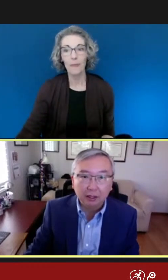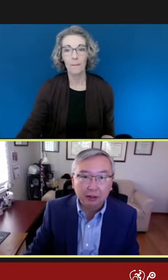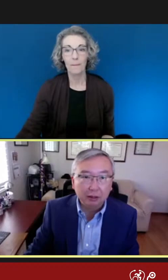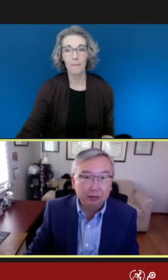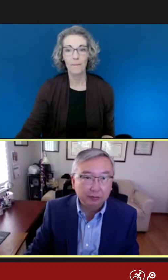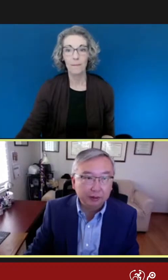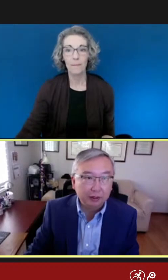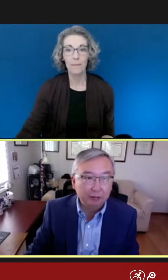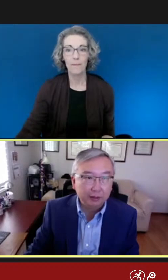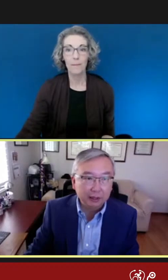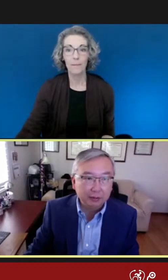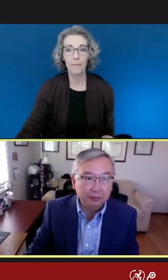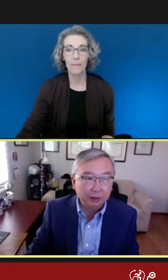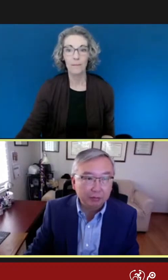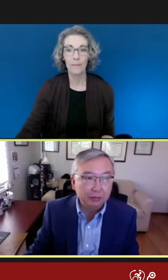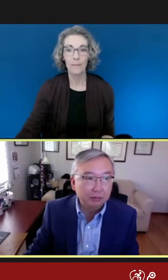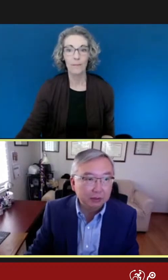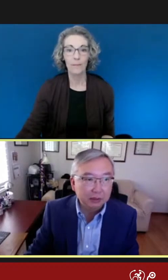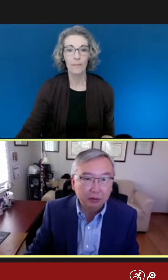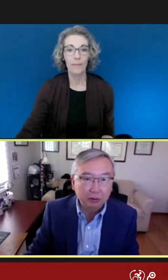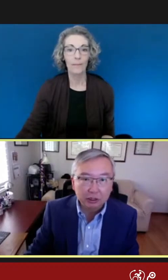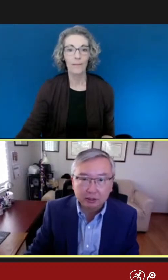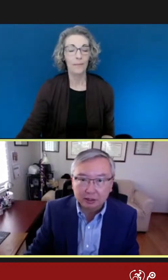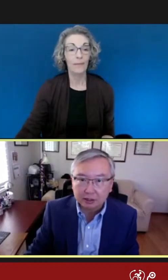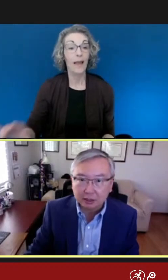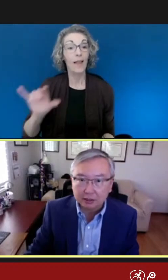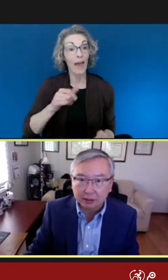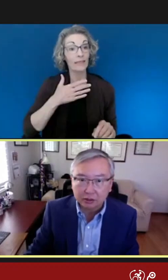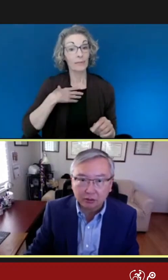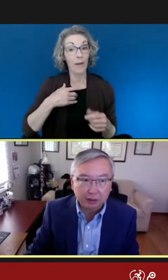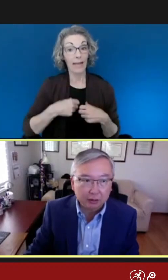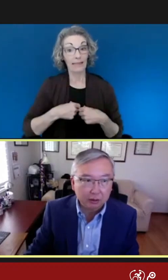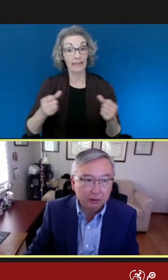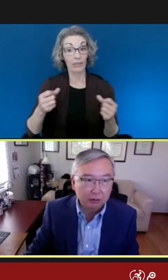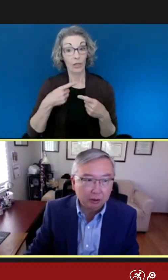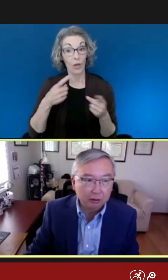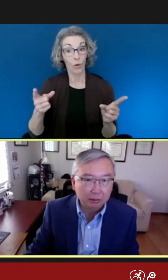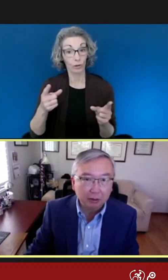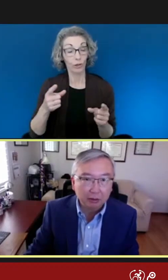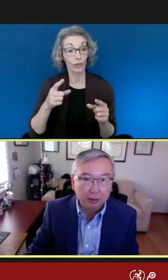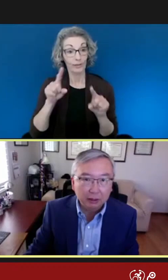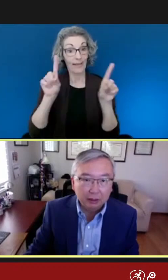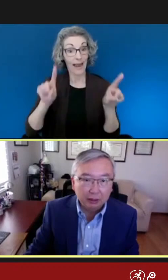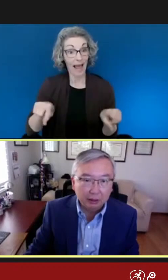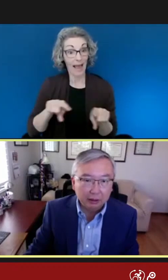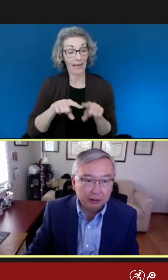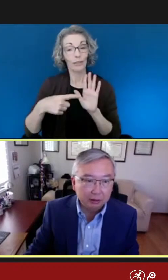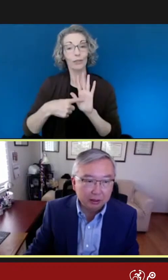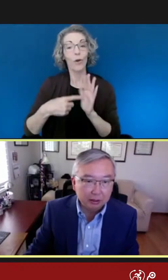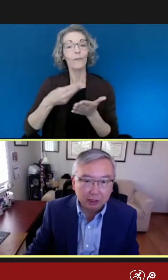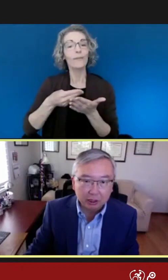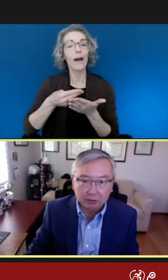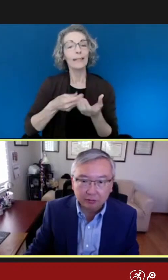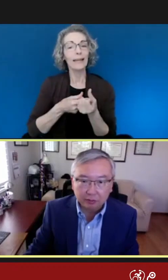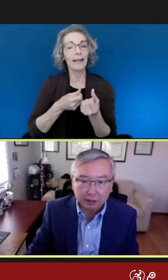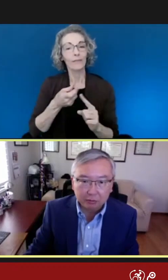I got funding from several agencies that Sophia Talked about and did consultation for them.